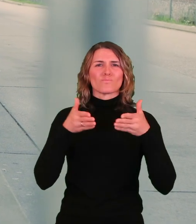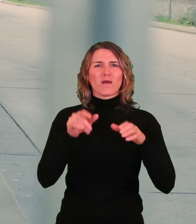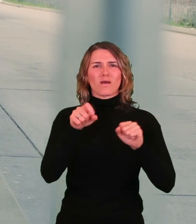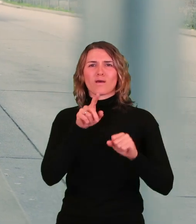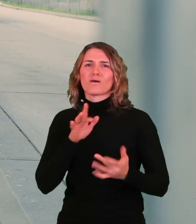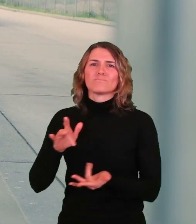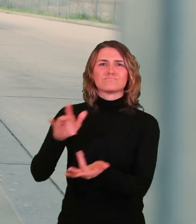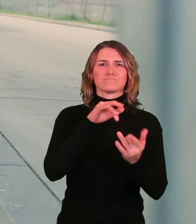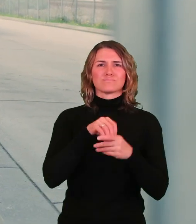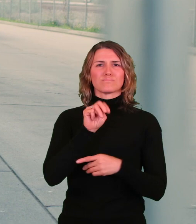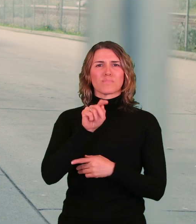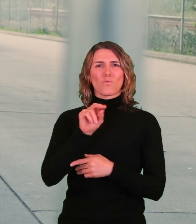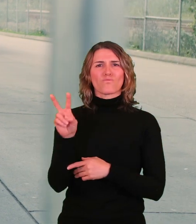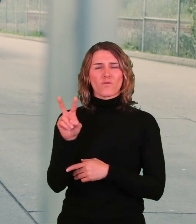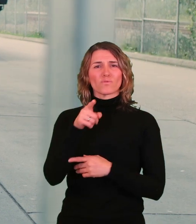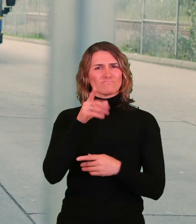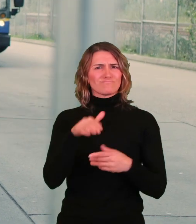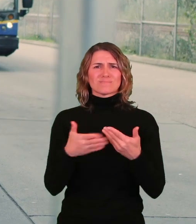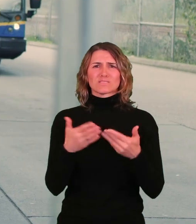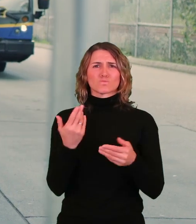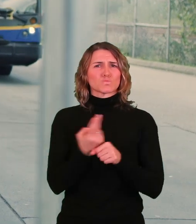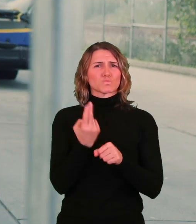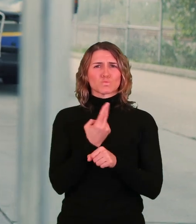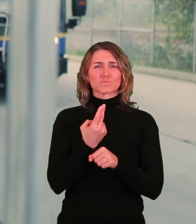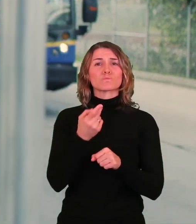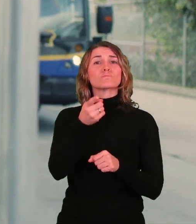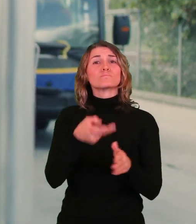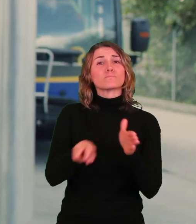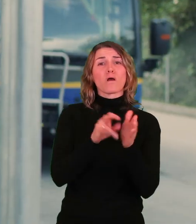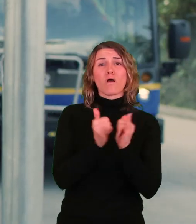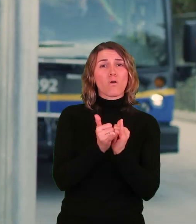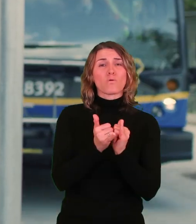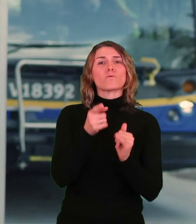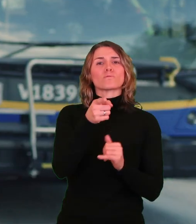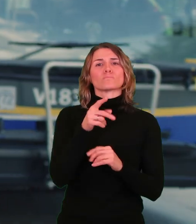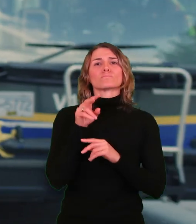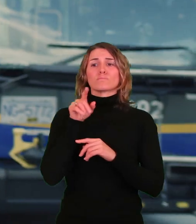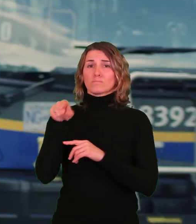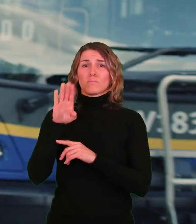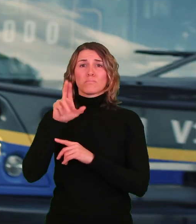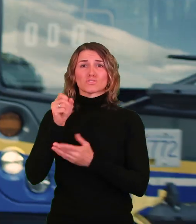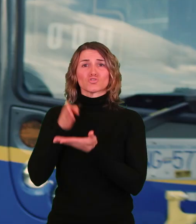and using them is easy. To board a bus simply wait at bus stop when your bus approaches.